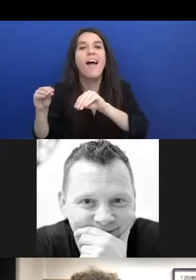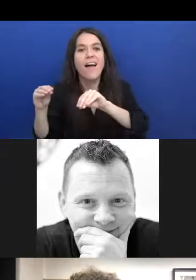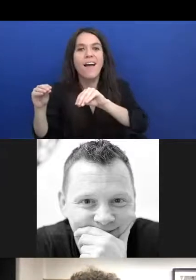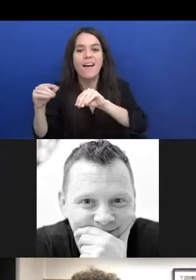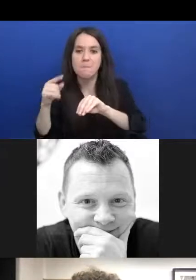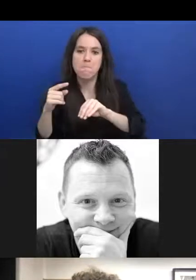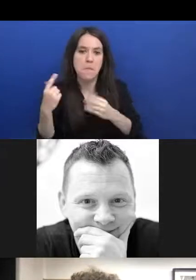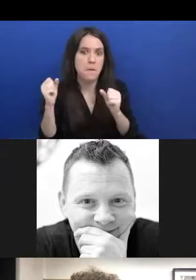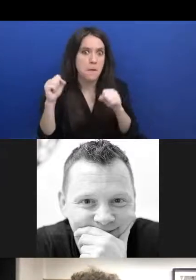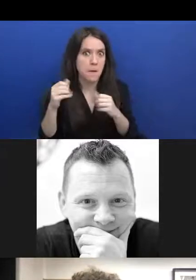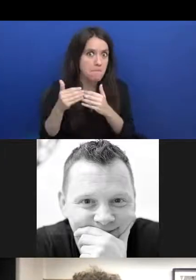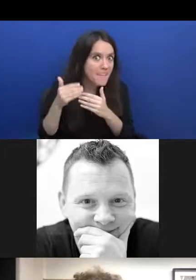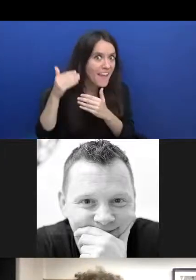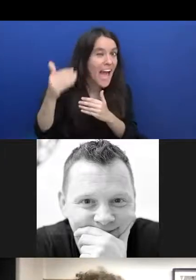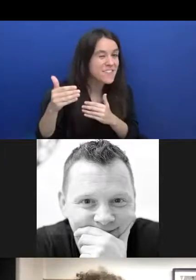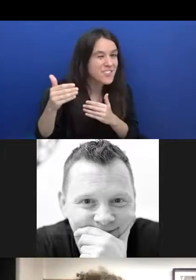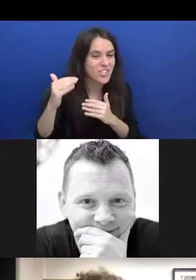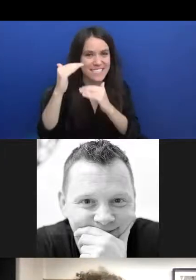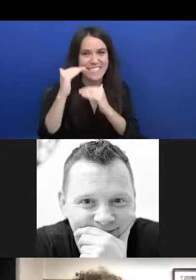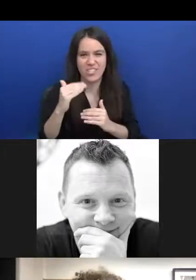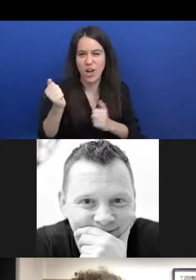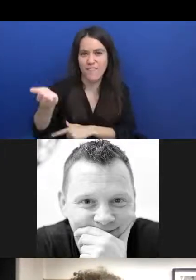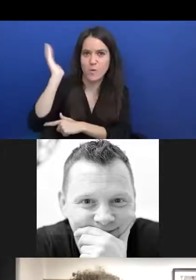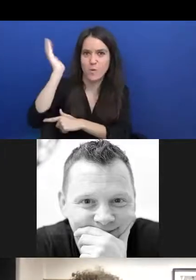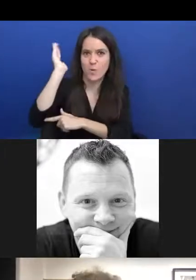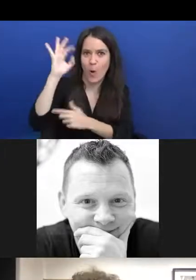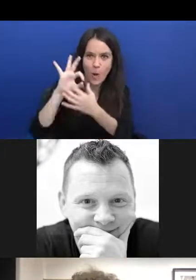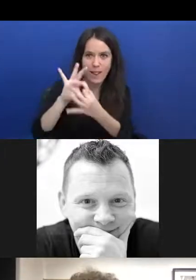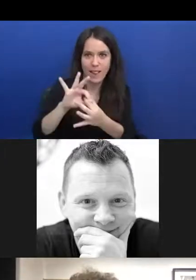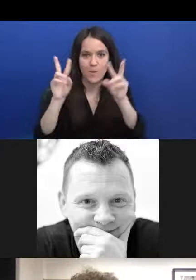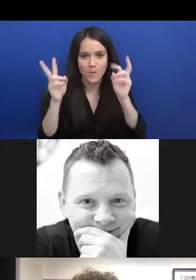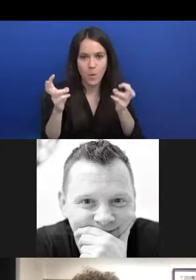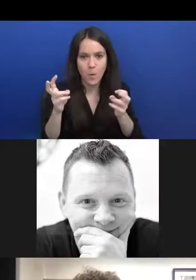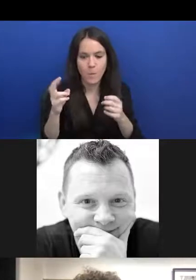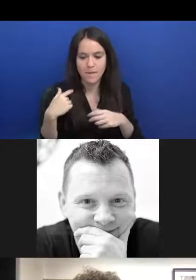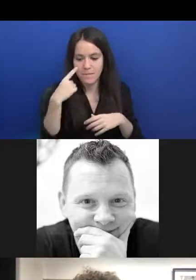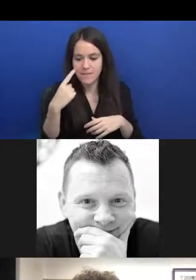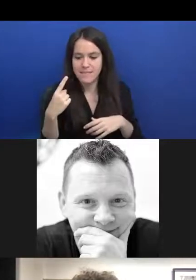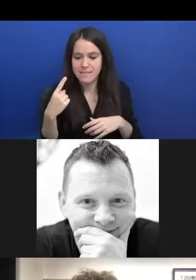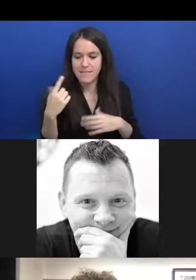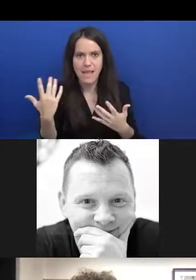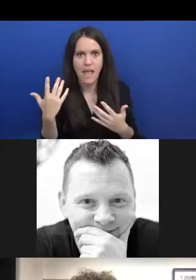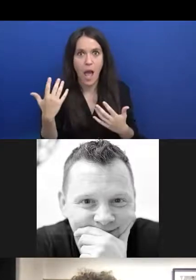talk in the next session looking at Jingulu and Mudburra two languages which seem to have had a